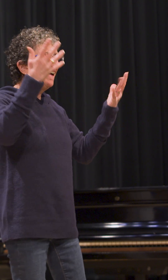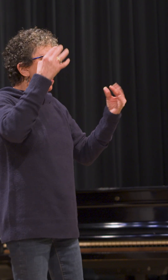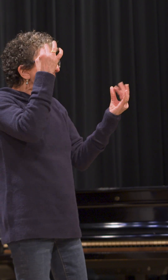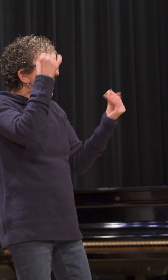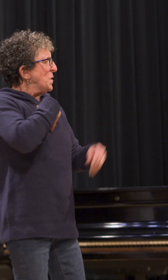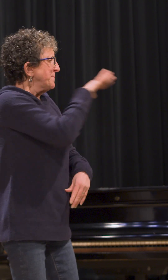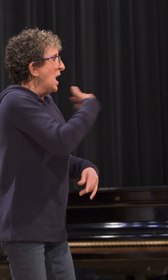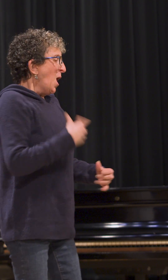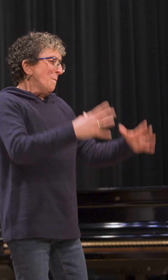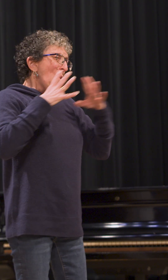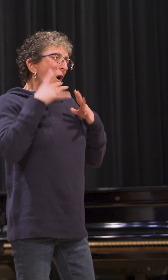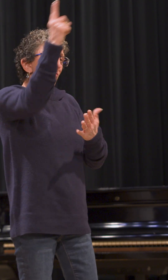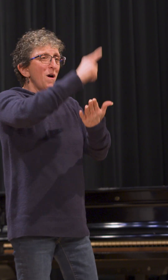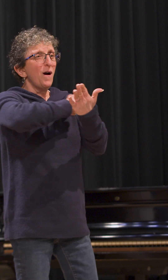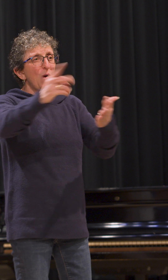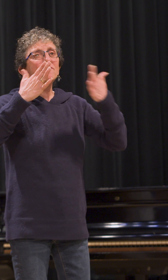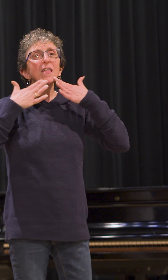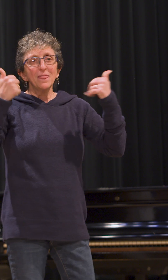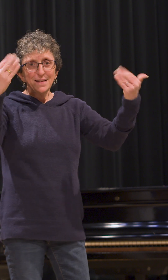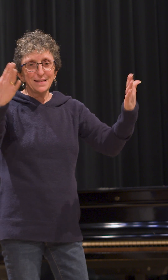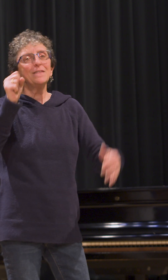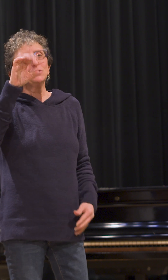actually talked about when I can come and visit them in Florida. And I told them,